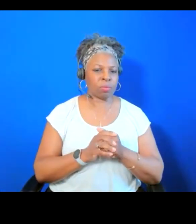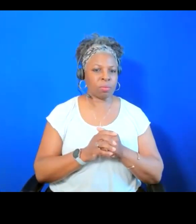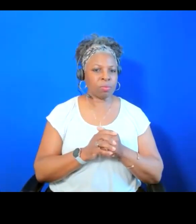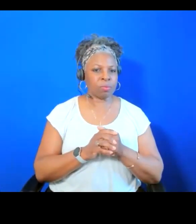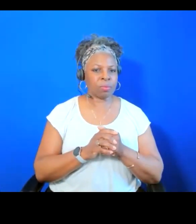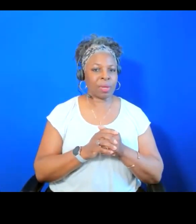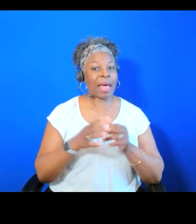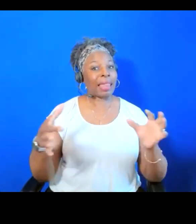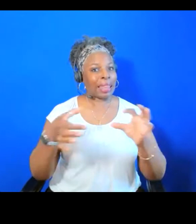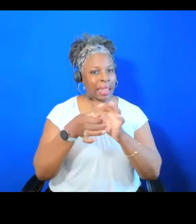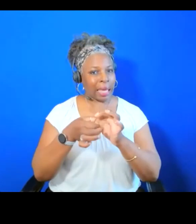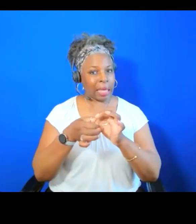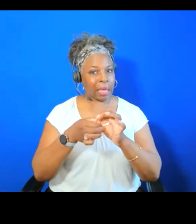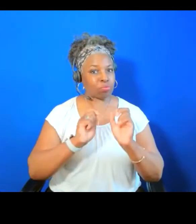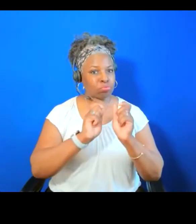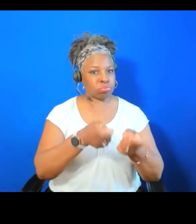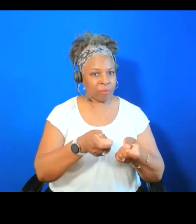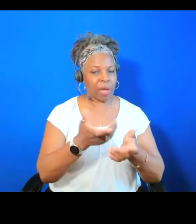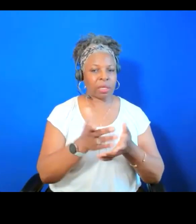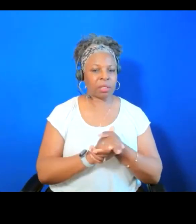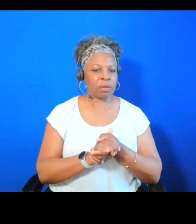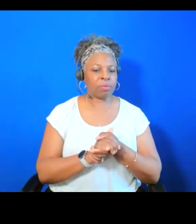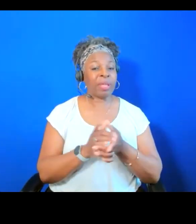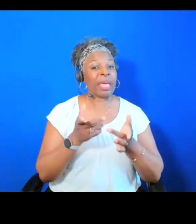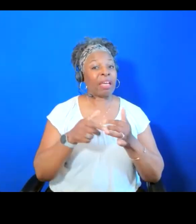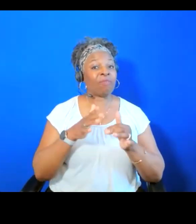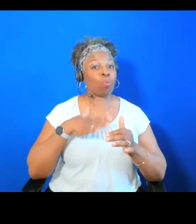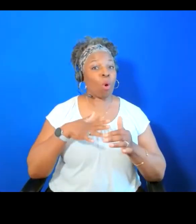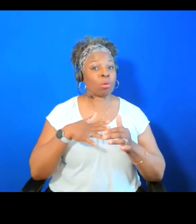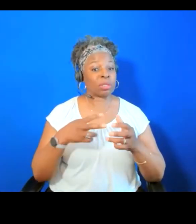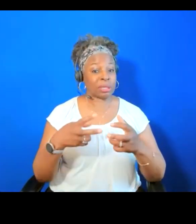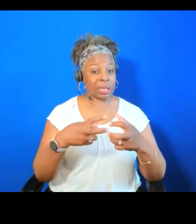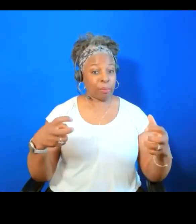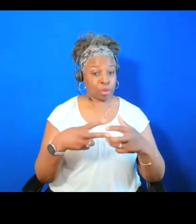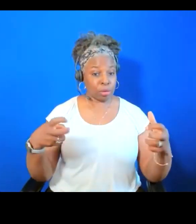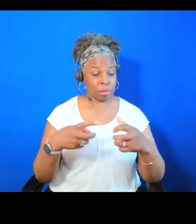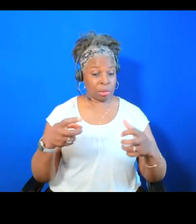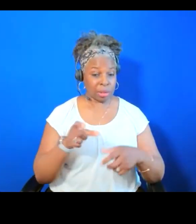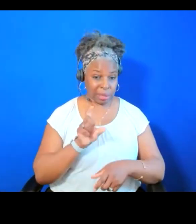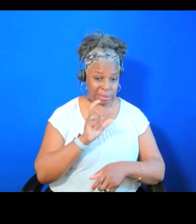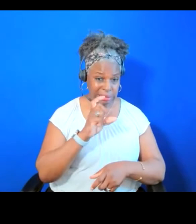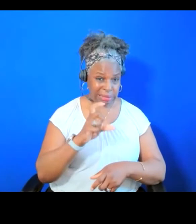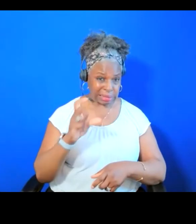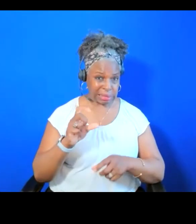If you would like to access closed captions, please select the CC button at the bottom of your videoconferencing screen to read along.